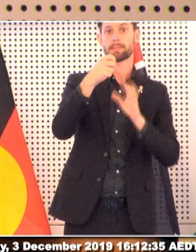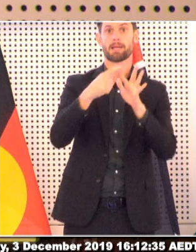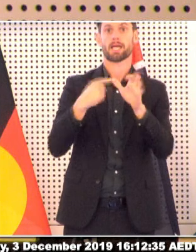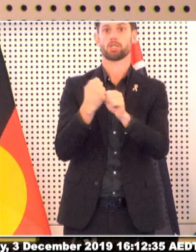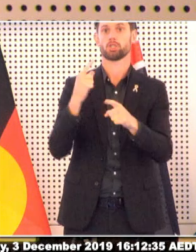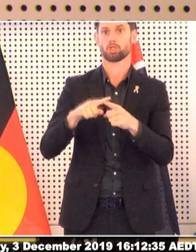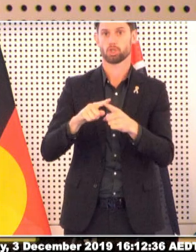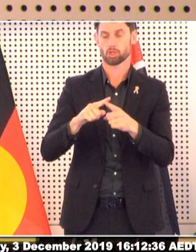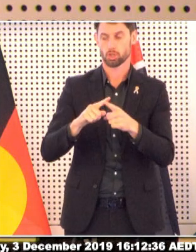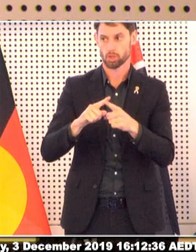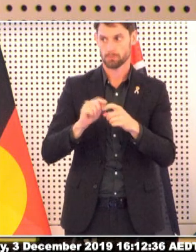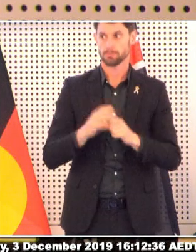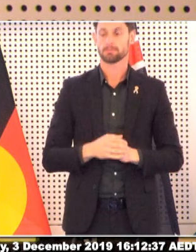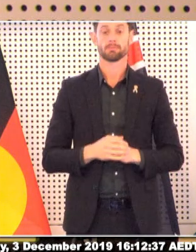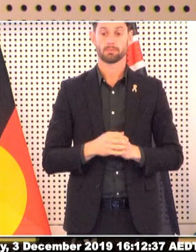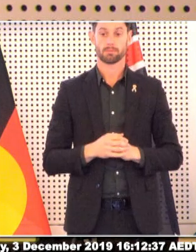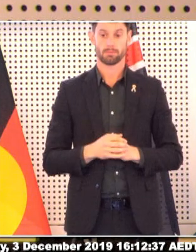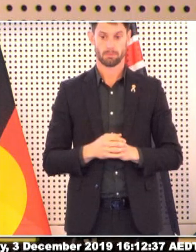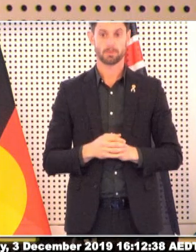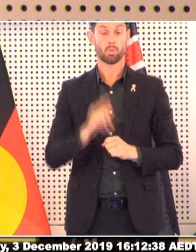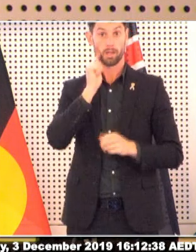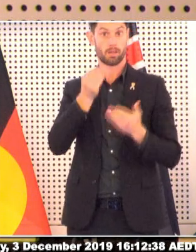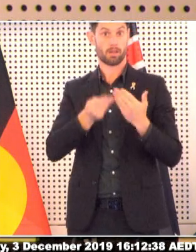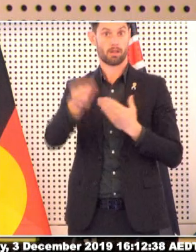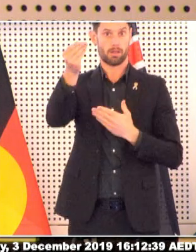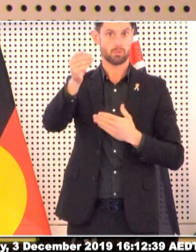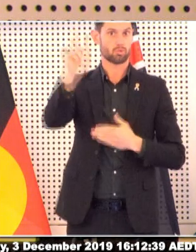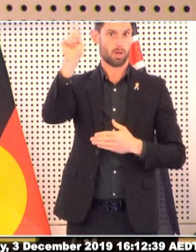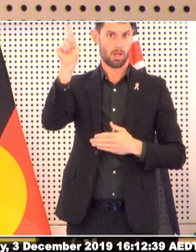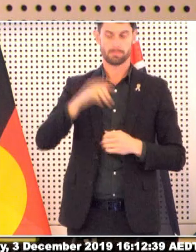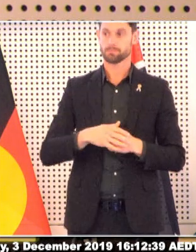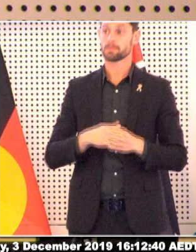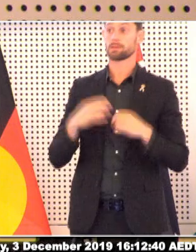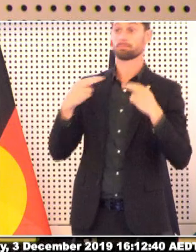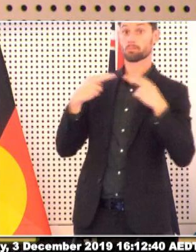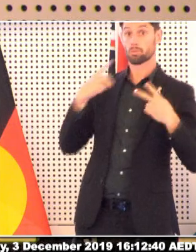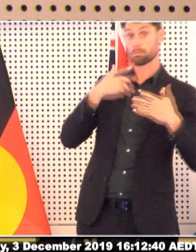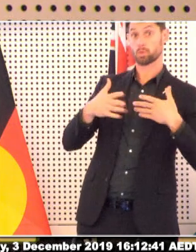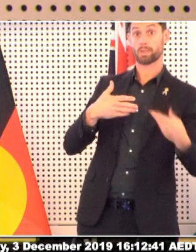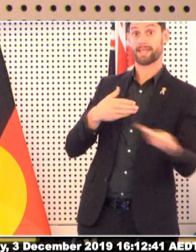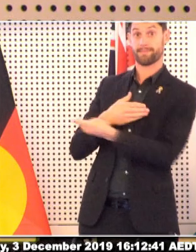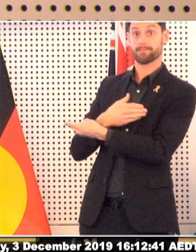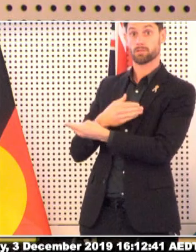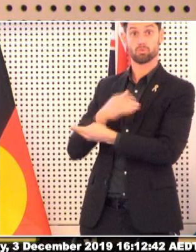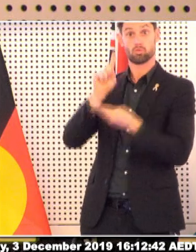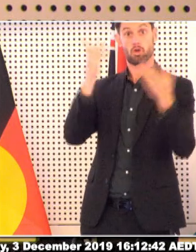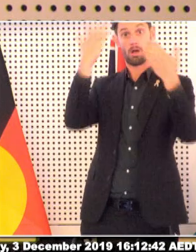and we will include in the tender bundle, if that’s convenient, 10 overnight. Thank you, Ms Munro, for that. Otherwise that concludes the proceedings today.